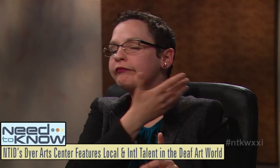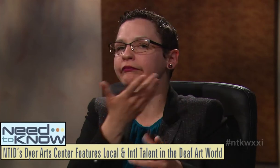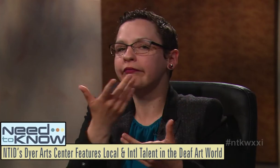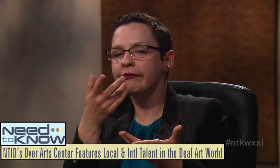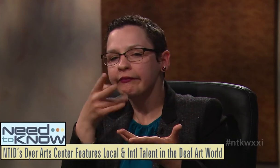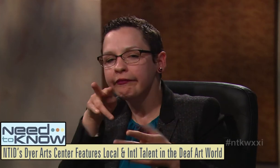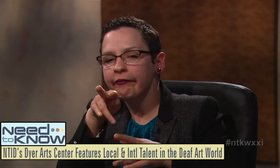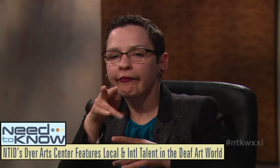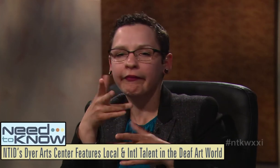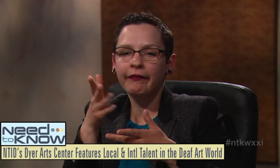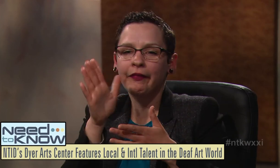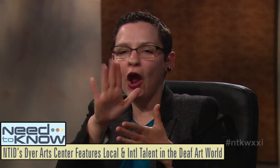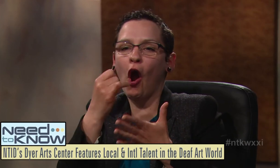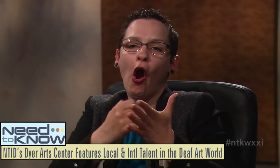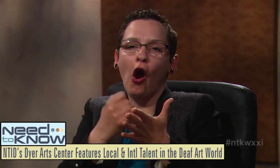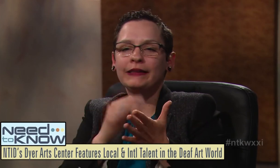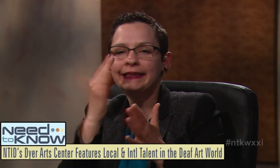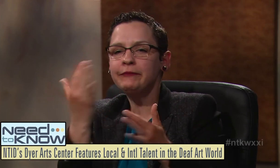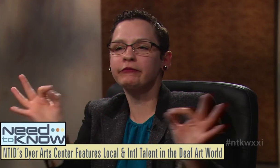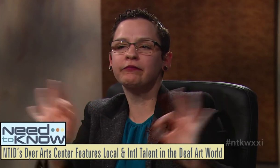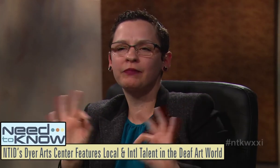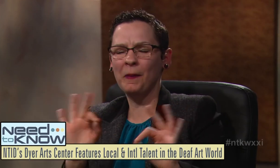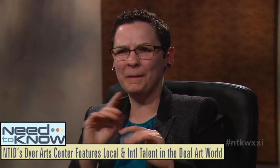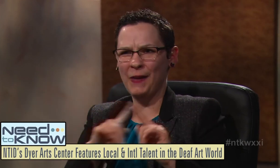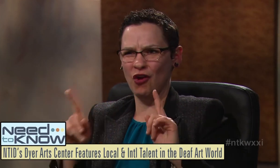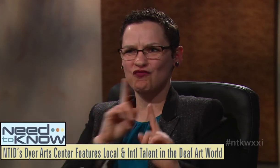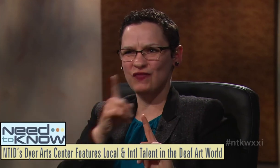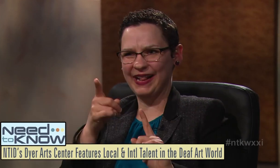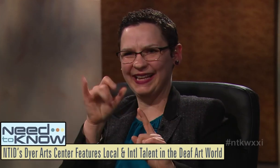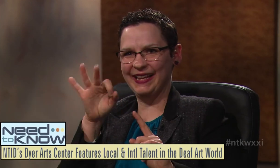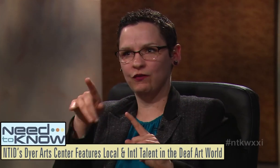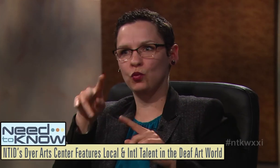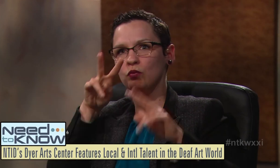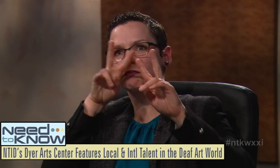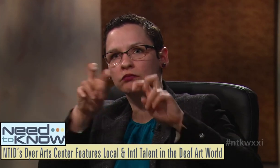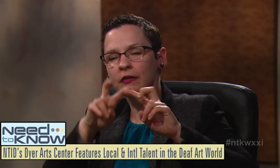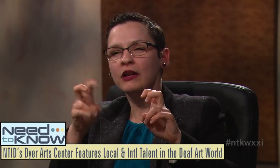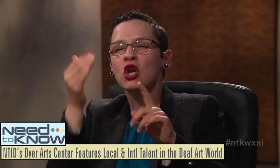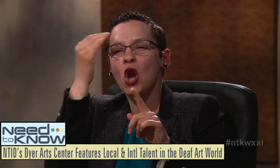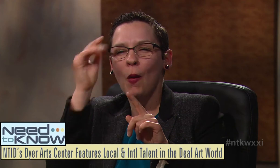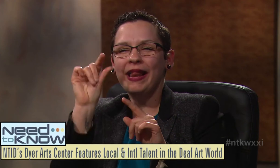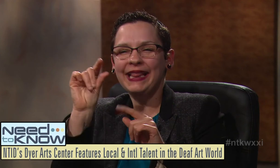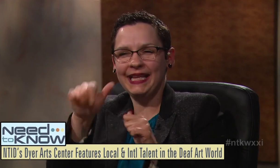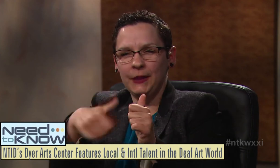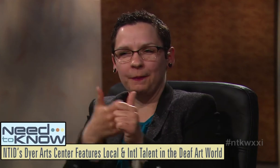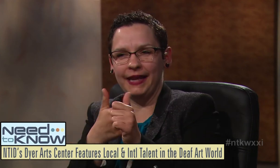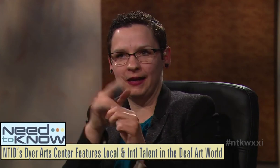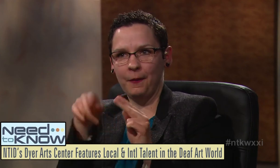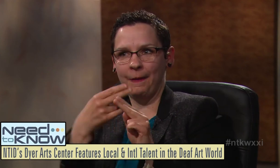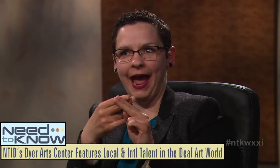JUST AS SOMEONE WHO CANNOT HEAR SEEMS KIND OF TRIVIAL, BECAUSE WE HAVE AN ART THAT'S IMPORTANT TO ANALYZE TO